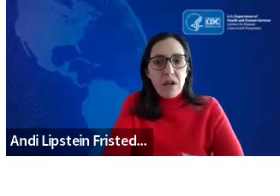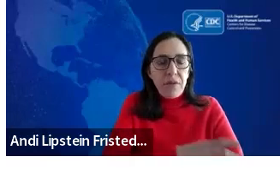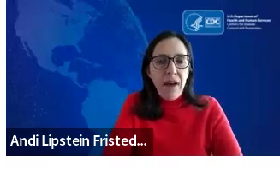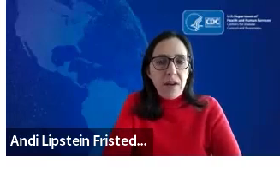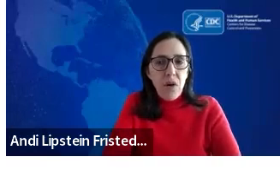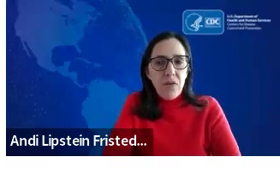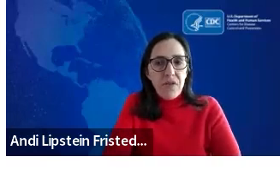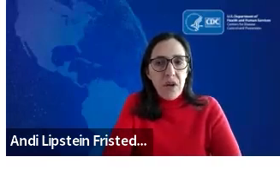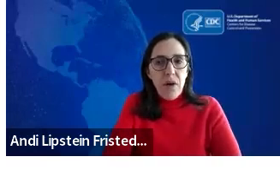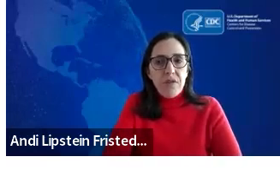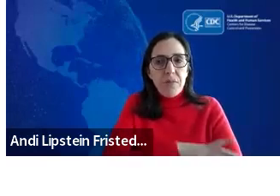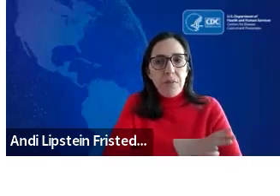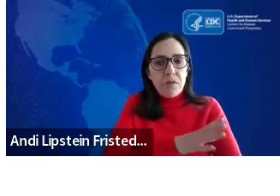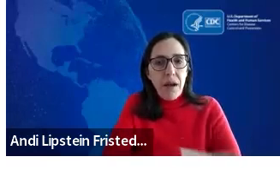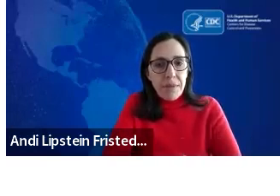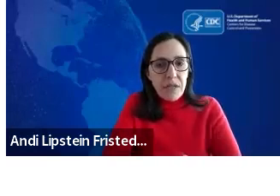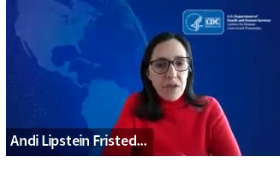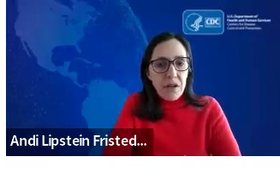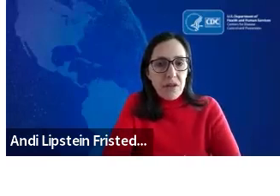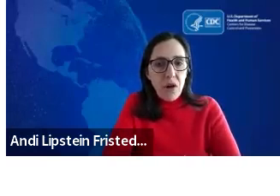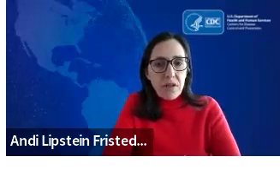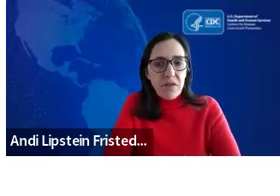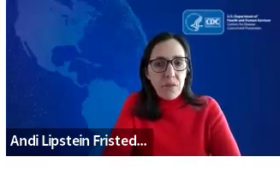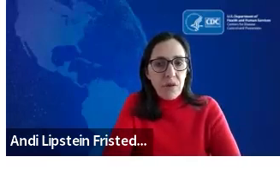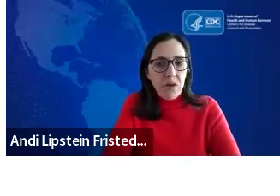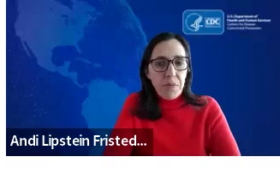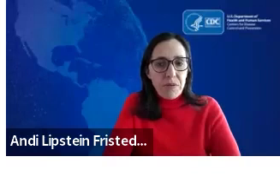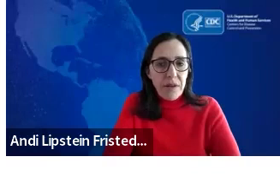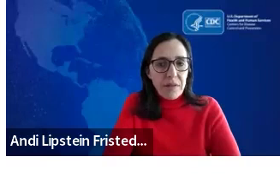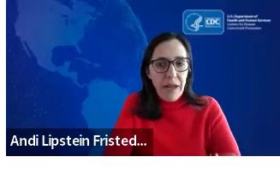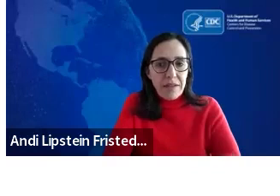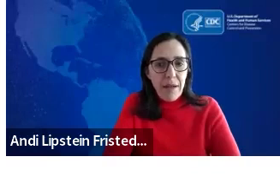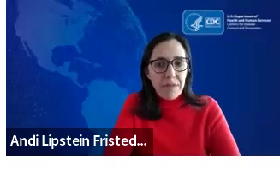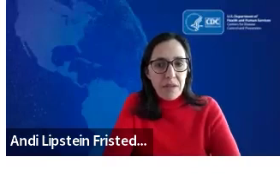Kate is going to provide an overview of the proposed composition and the charge of the workgroup, as well as some next steps.